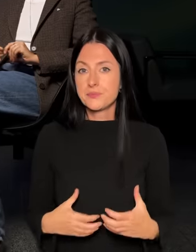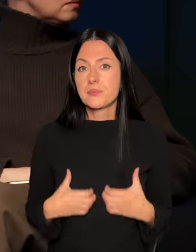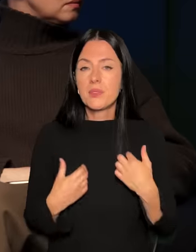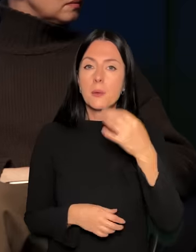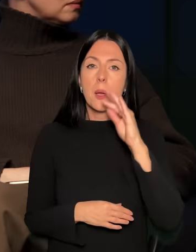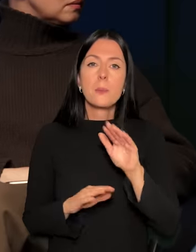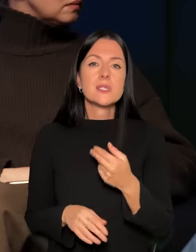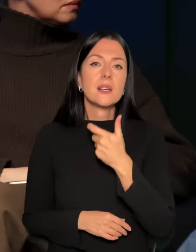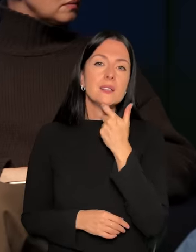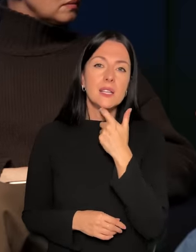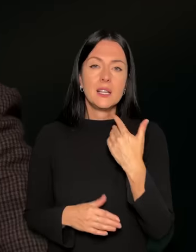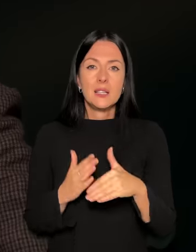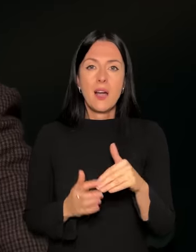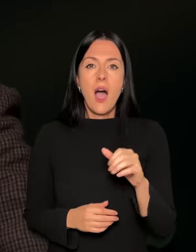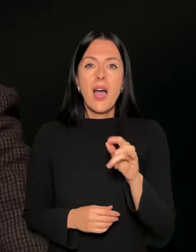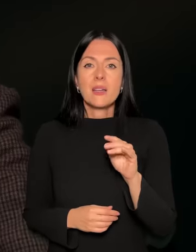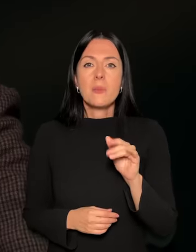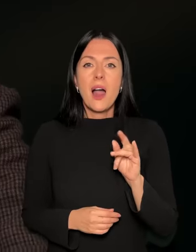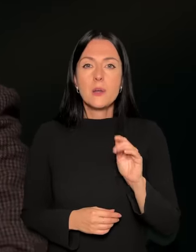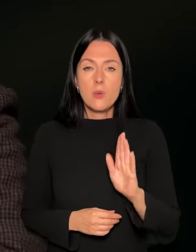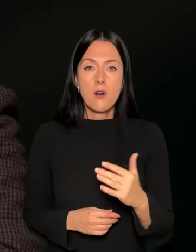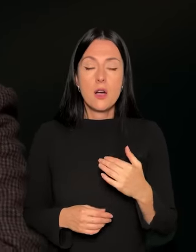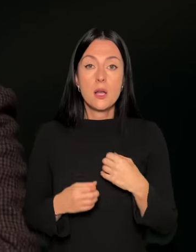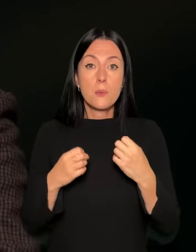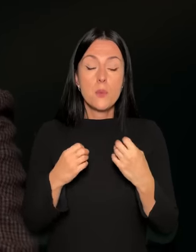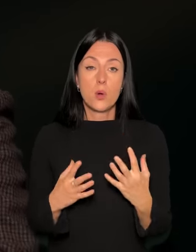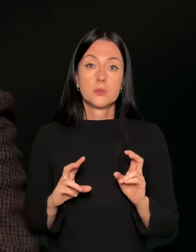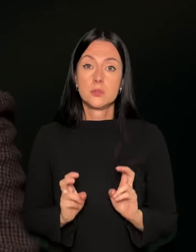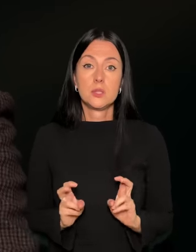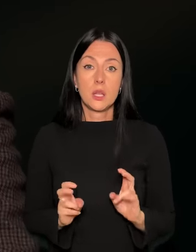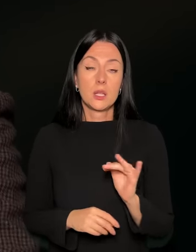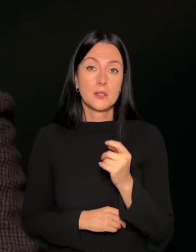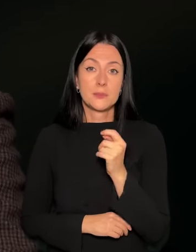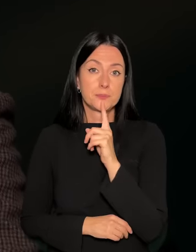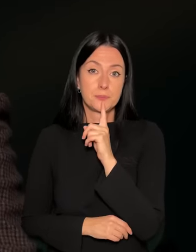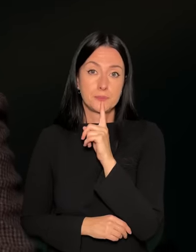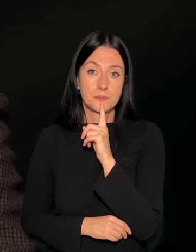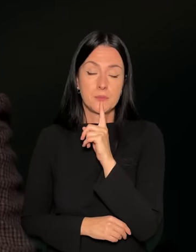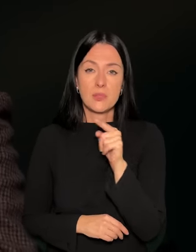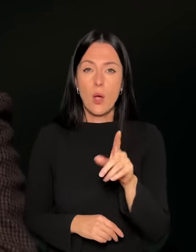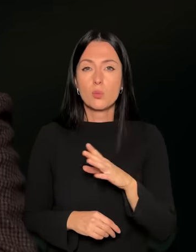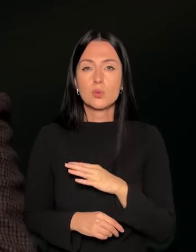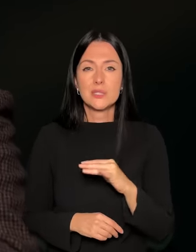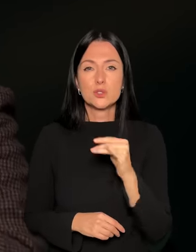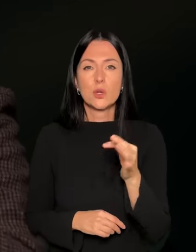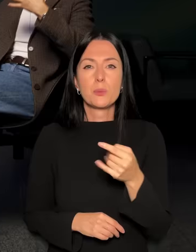I remember after watching Akim Galimov's video, I sat there in silence because there were stories